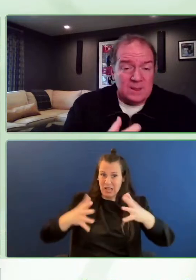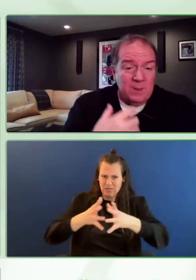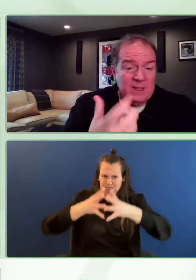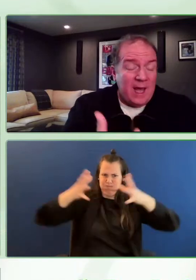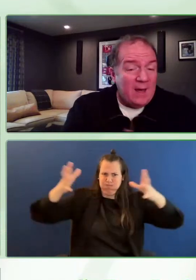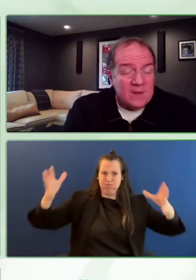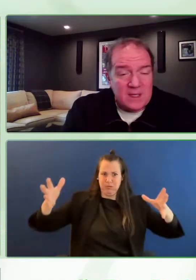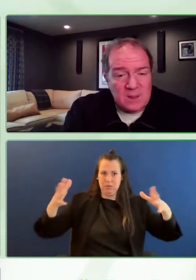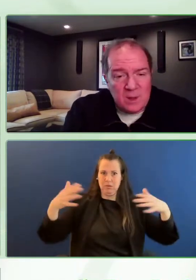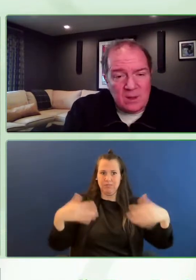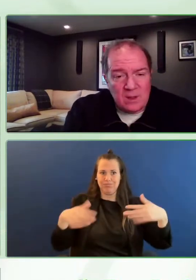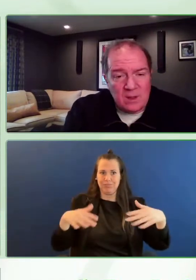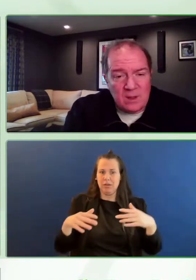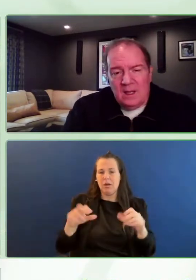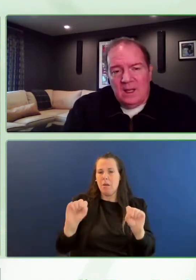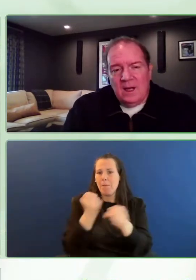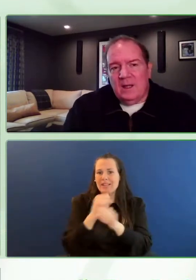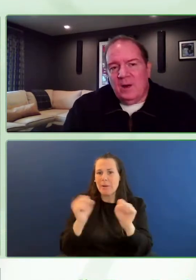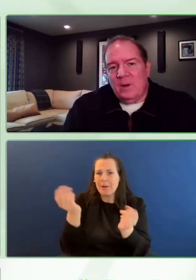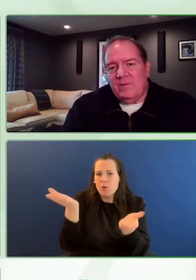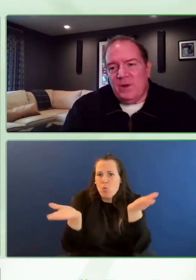What does it mean to have a disability?